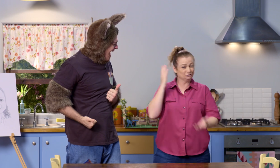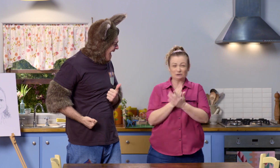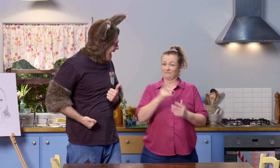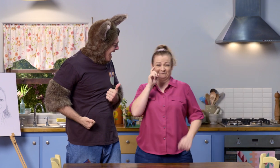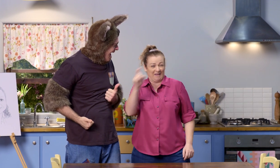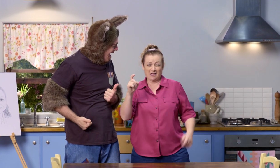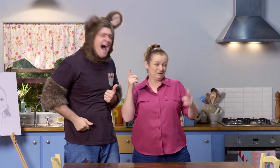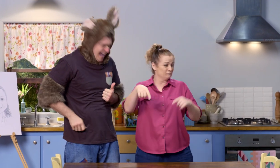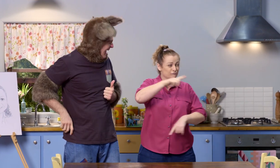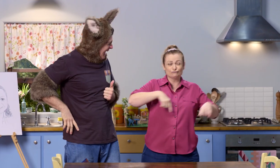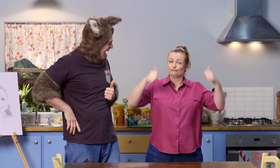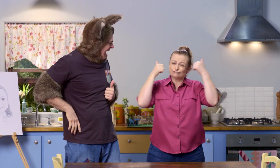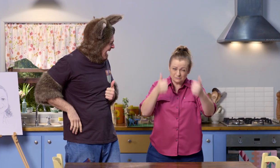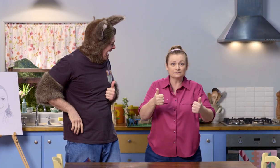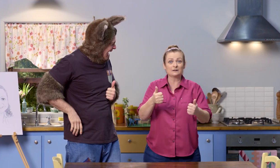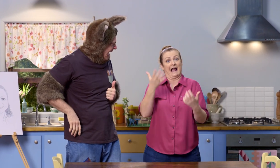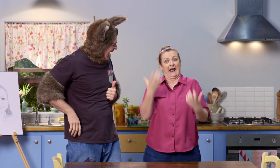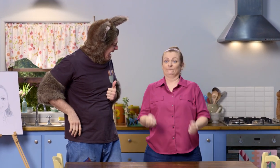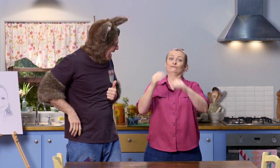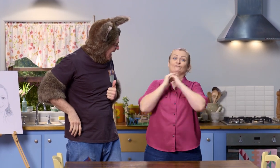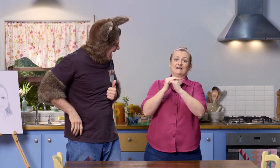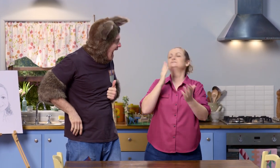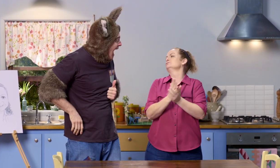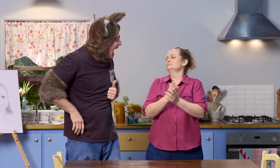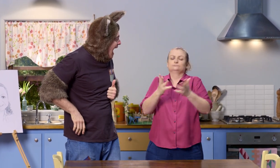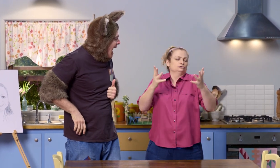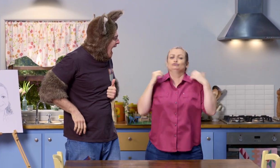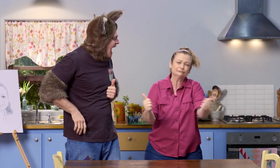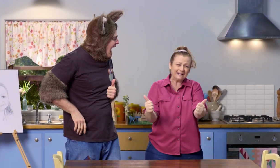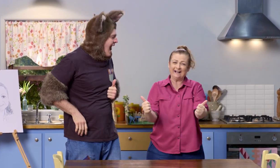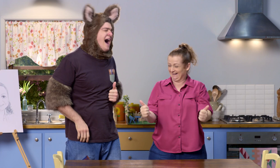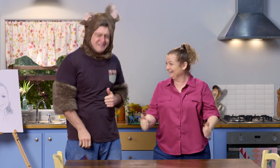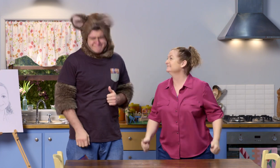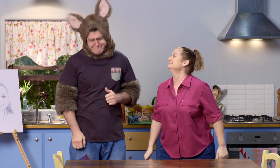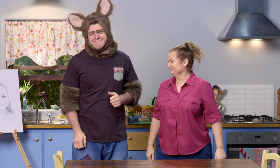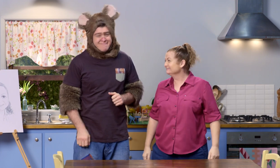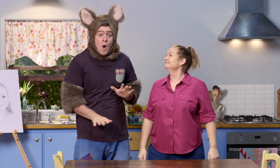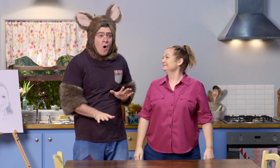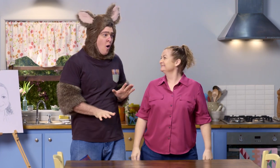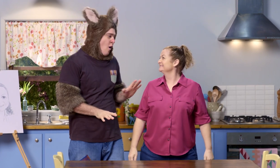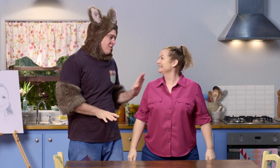Oh, yes, Possum. We've had such a fun day, haven't we? It's wonderful to have such good friends.